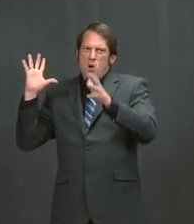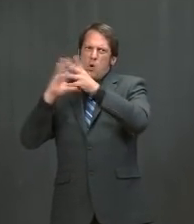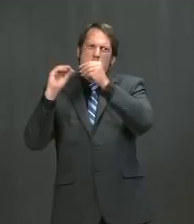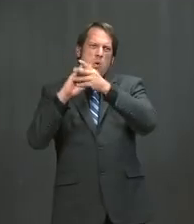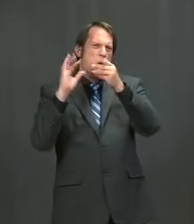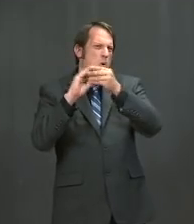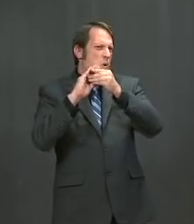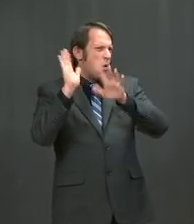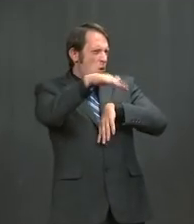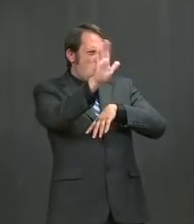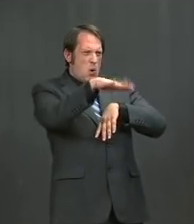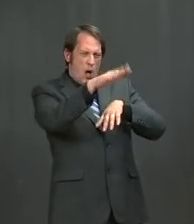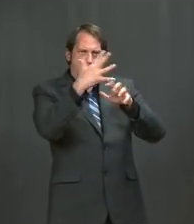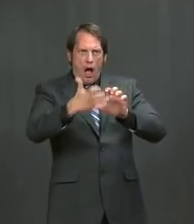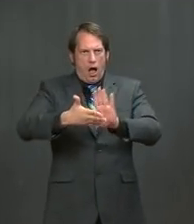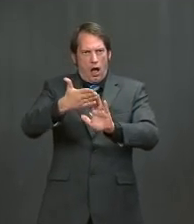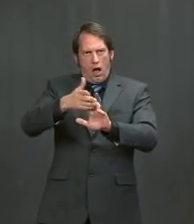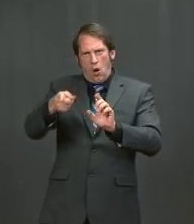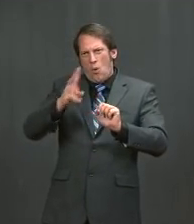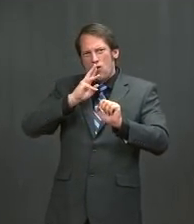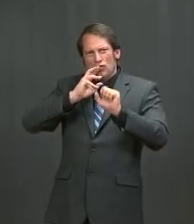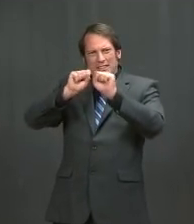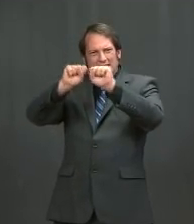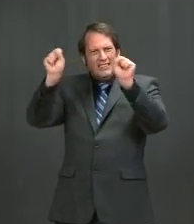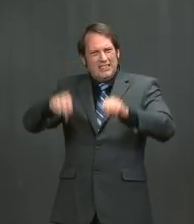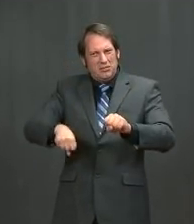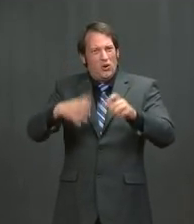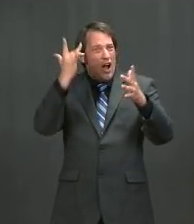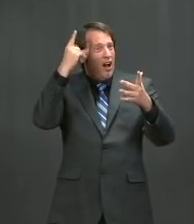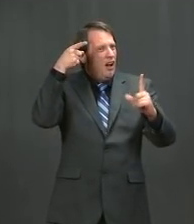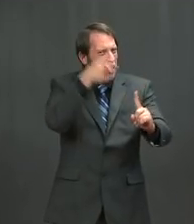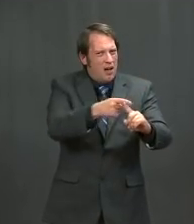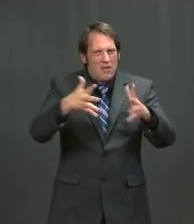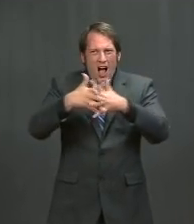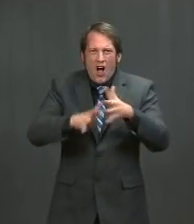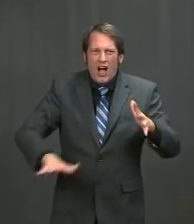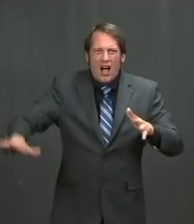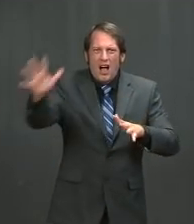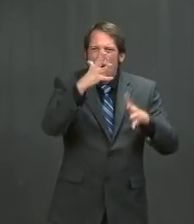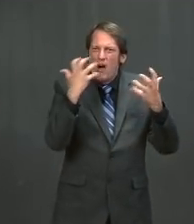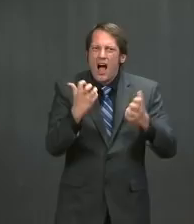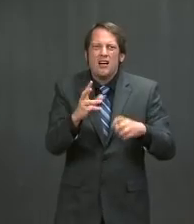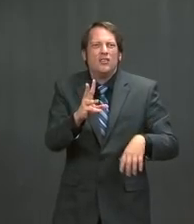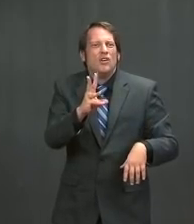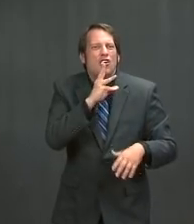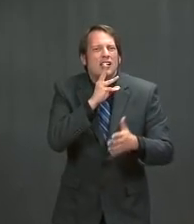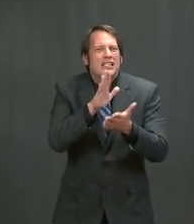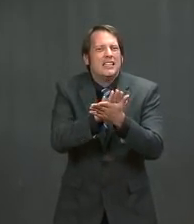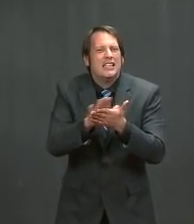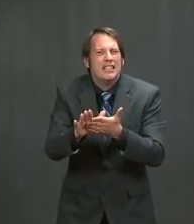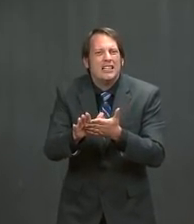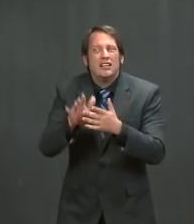can have clean drinking water is not infrastructure, but the President does. Some don't think investing in high-speed rail